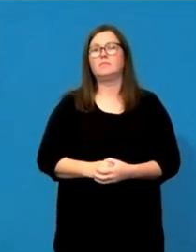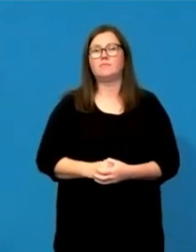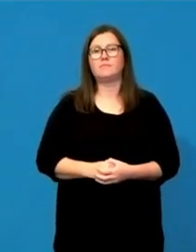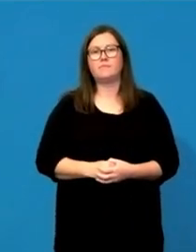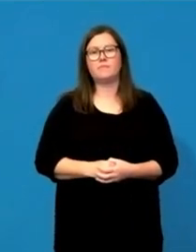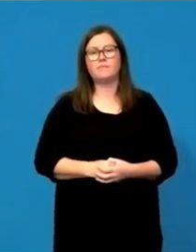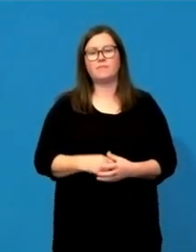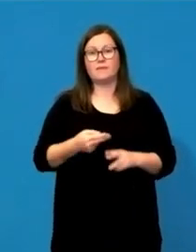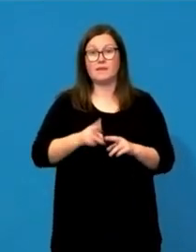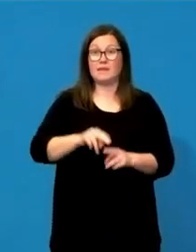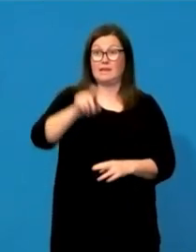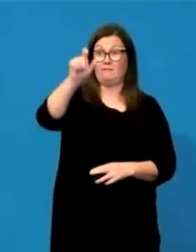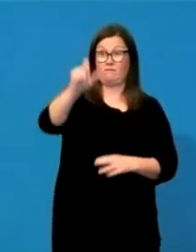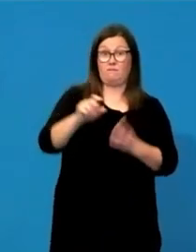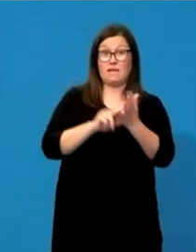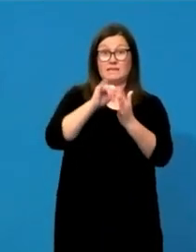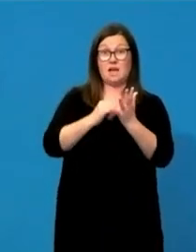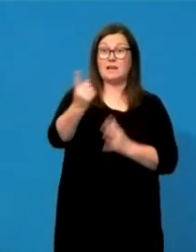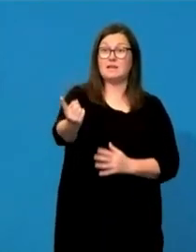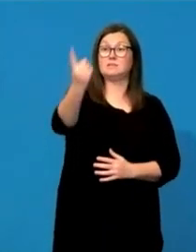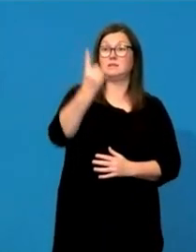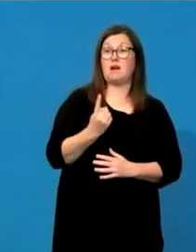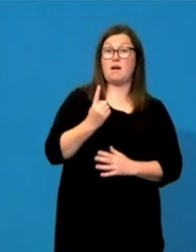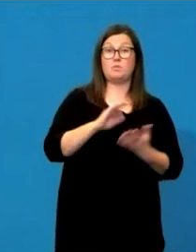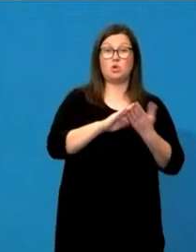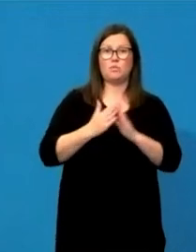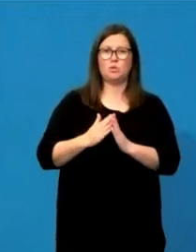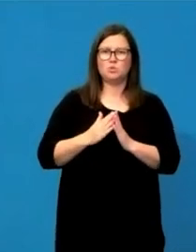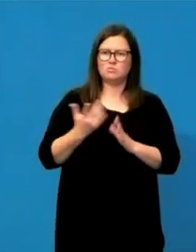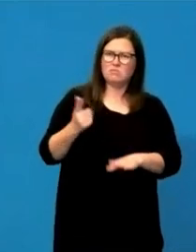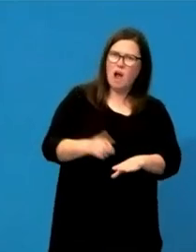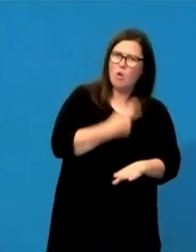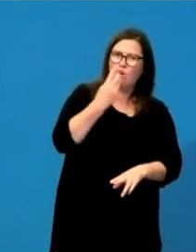Instead of coming for like two or three days, maybe come for a week.